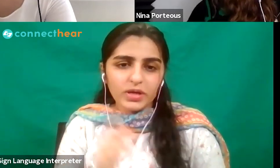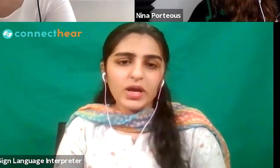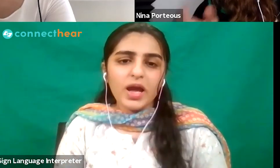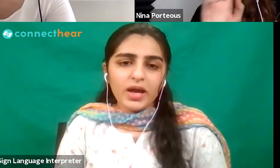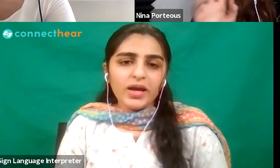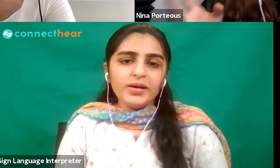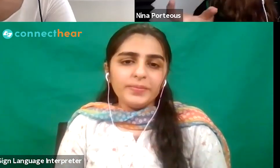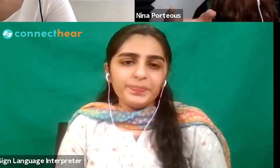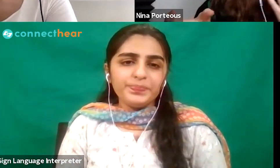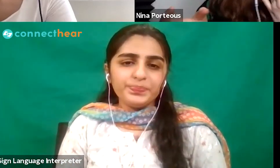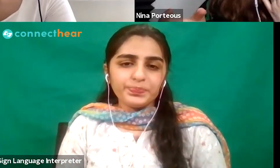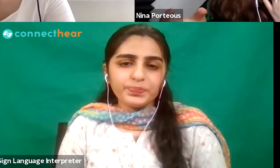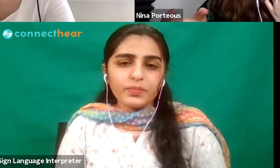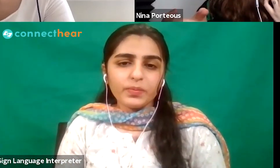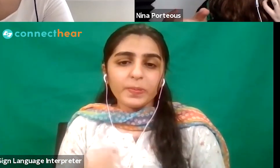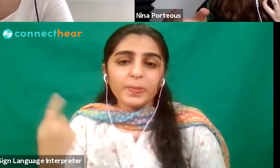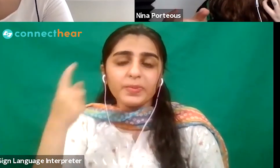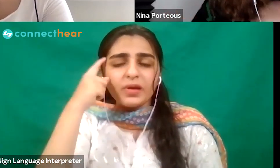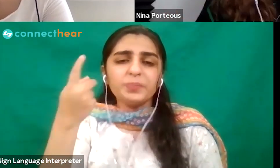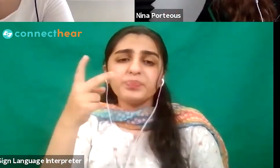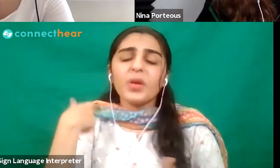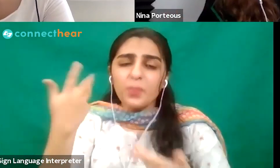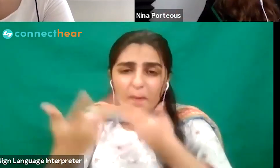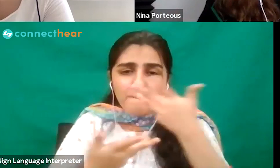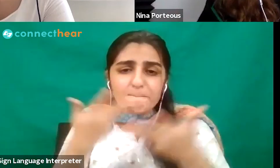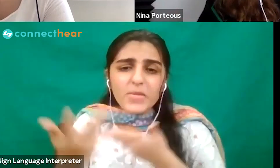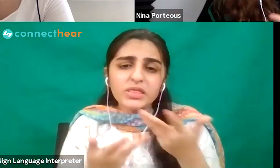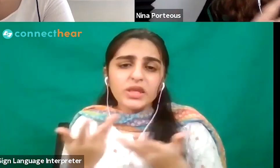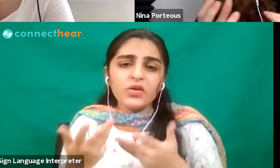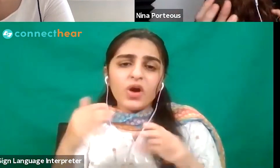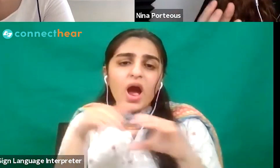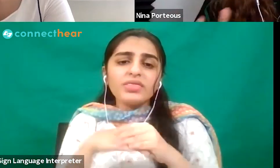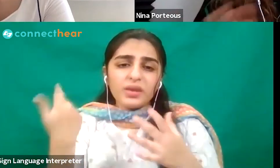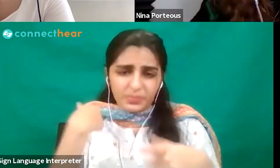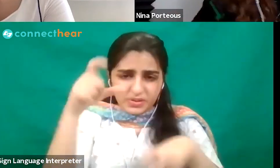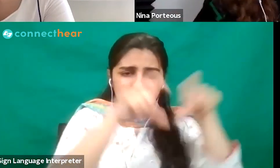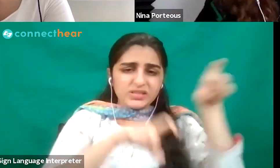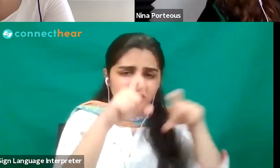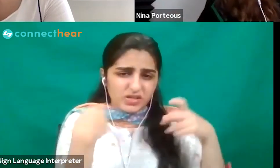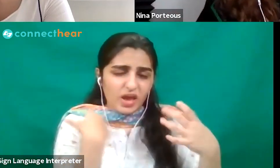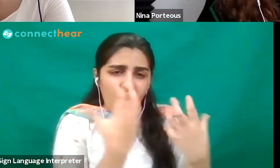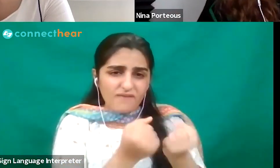It's really rainy today actually, which is quite sad. I mean the UK that's a typical weather isn't it.